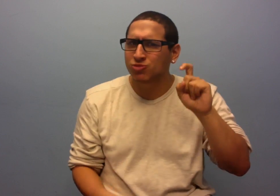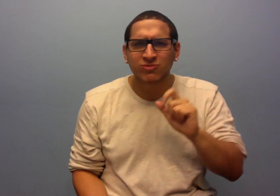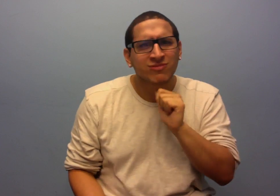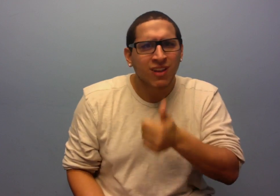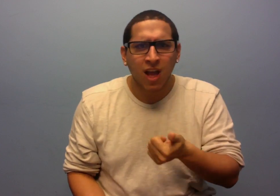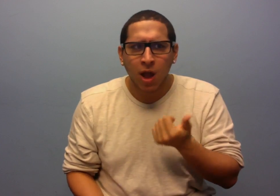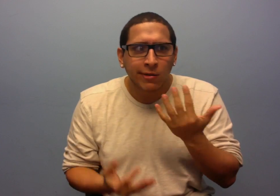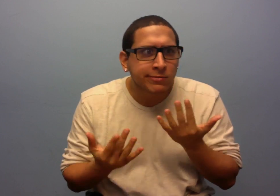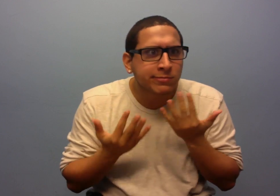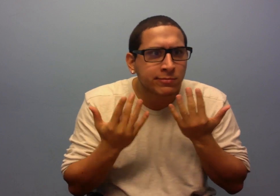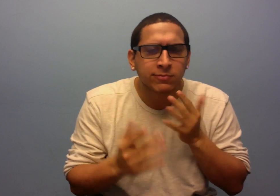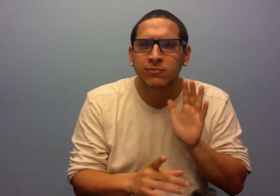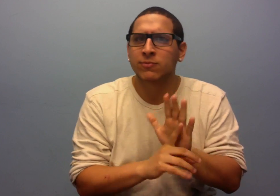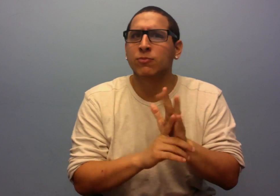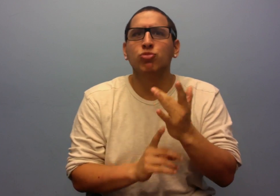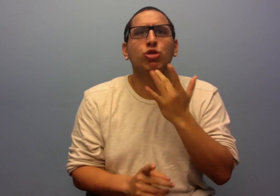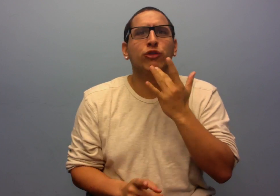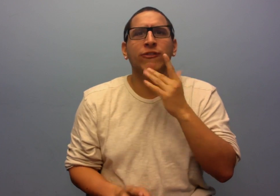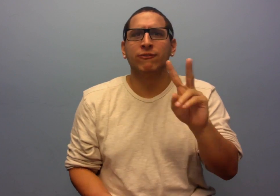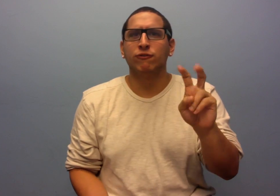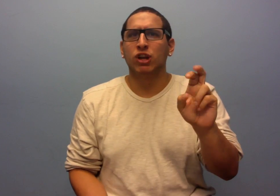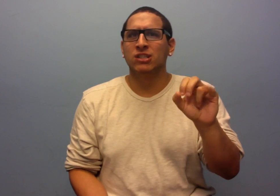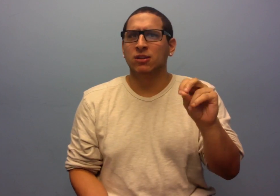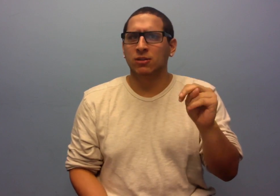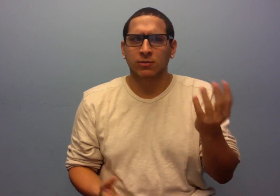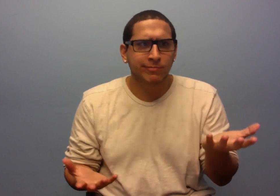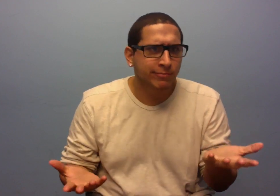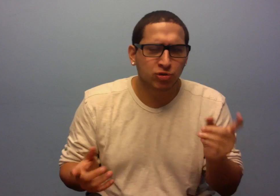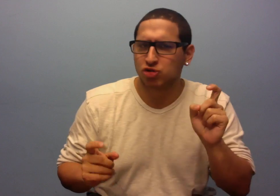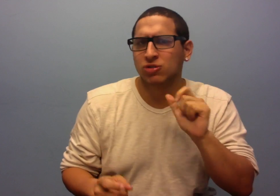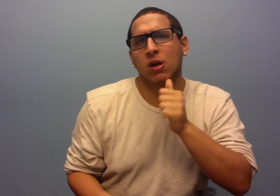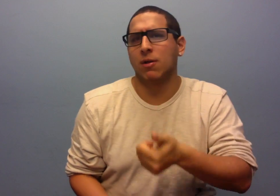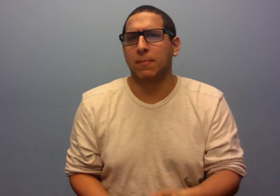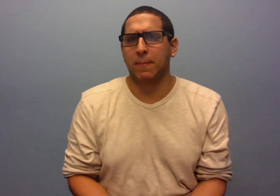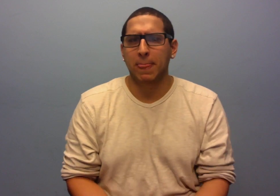People should not wait for the preferred version;